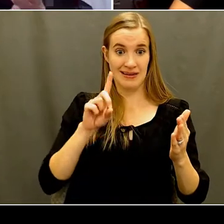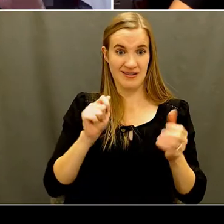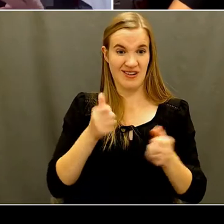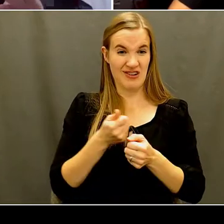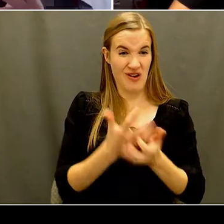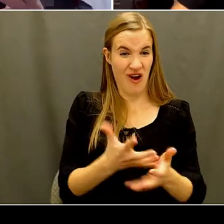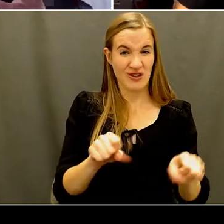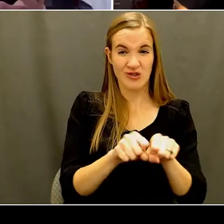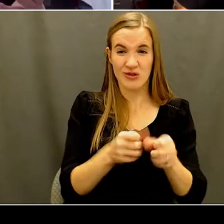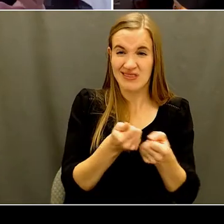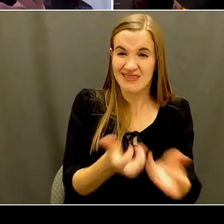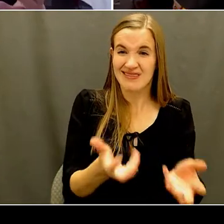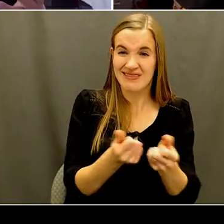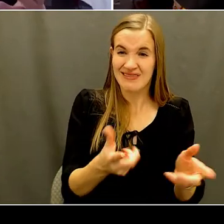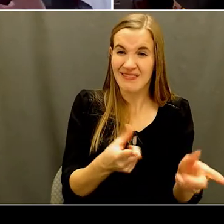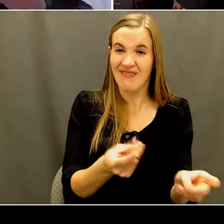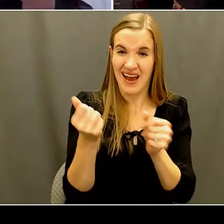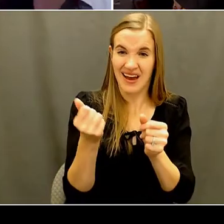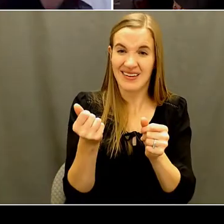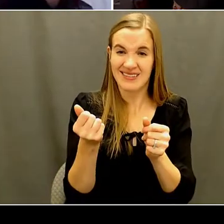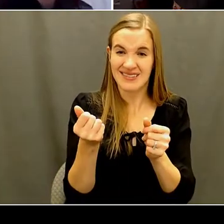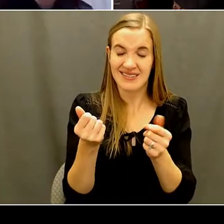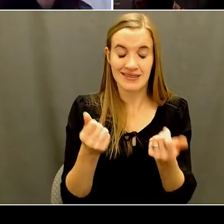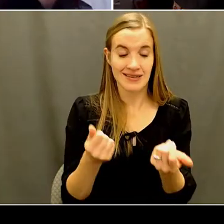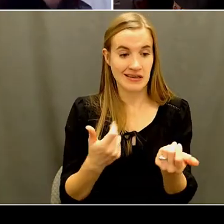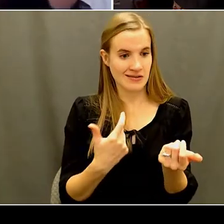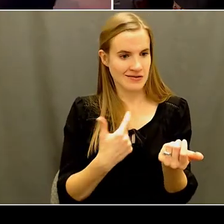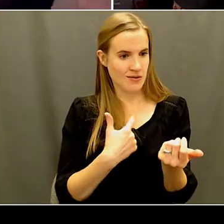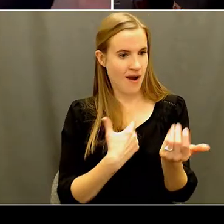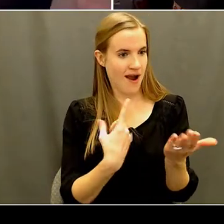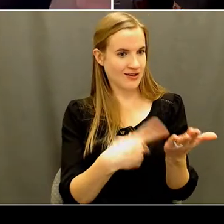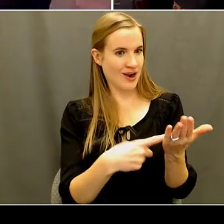it's like to have shoes that don't work for them. It became this space where